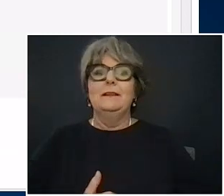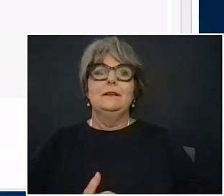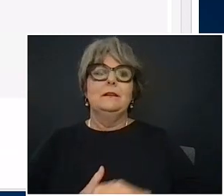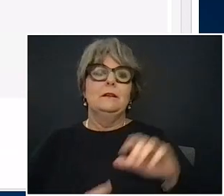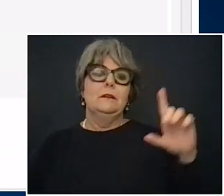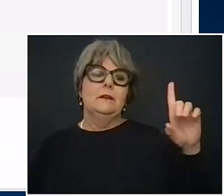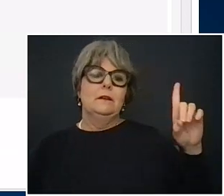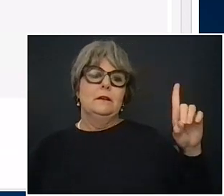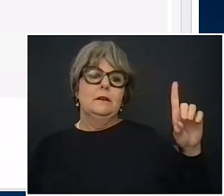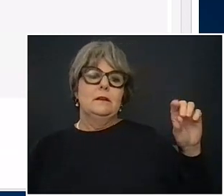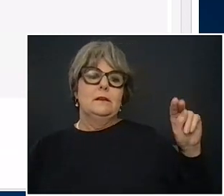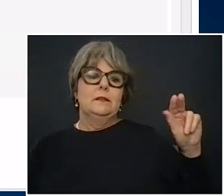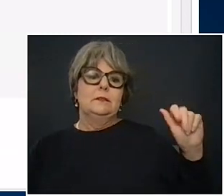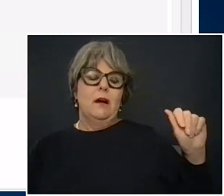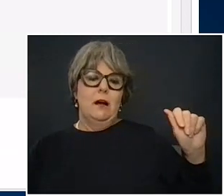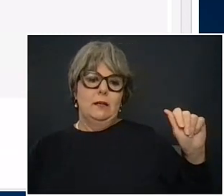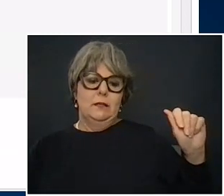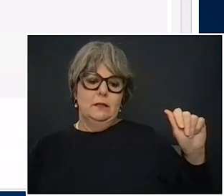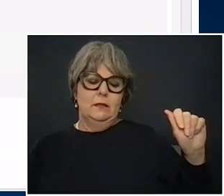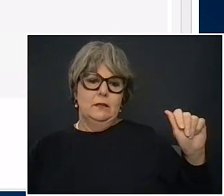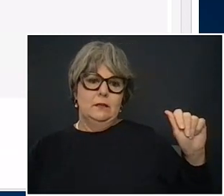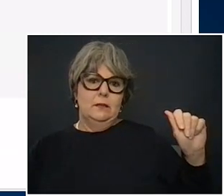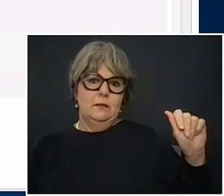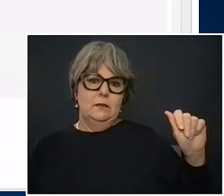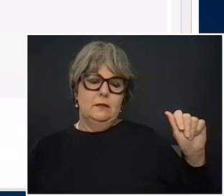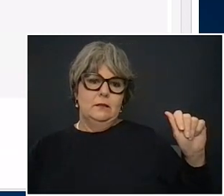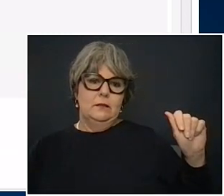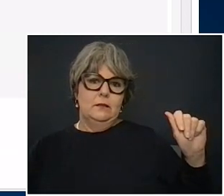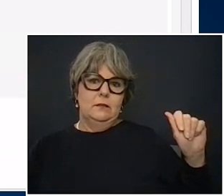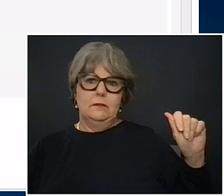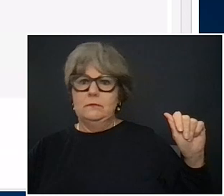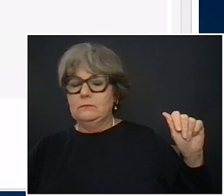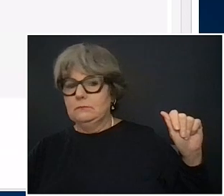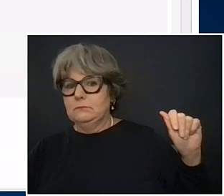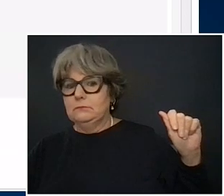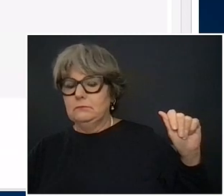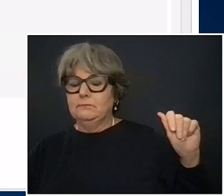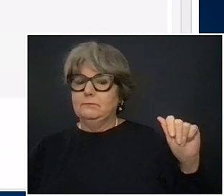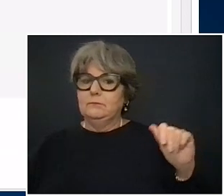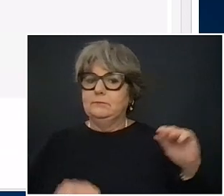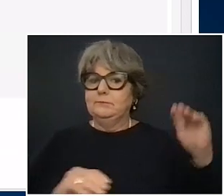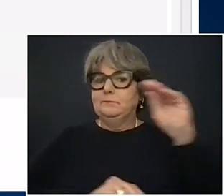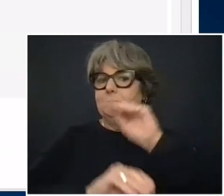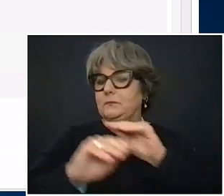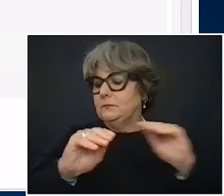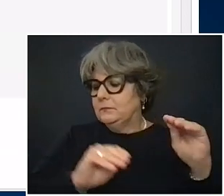reorganization of everything. So I don't know if everybody- Yeah, I think it was covered with the